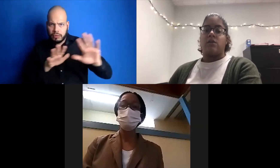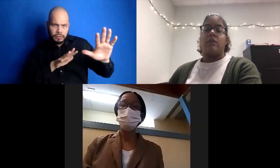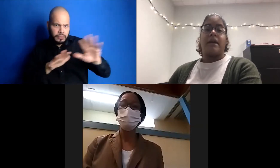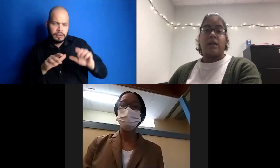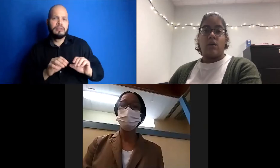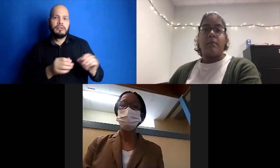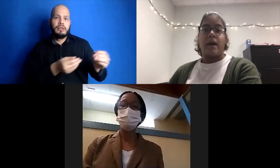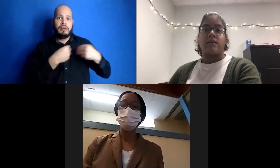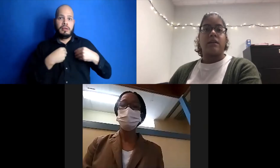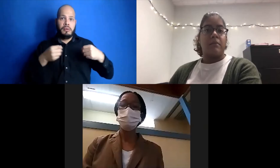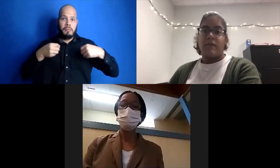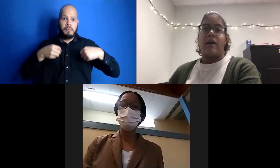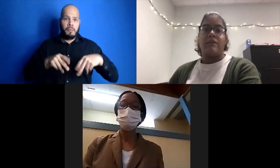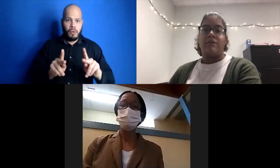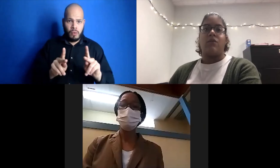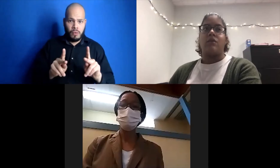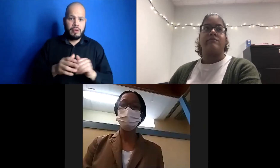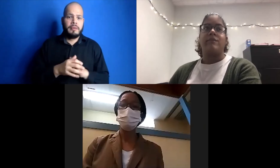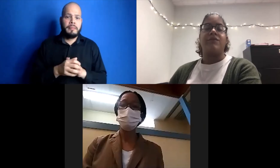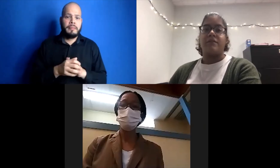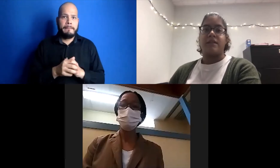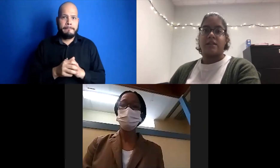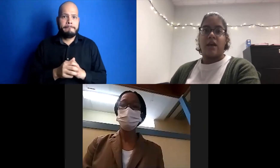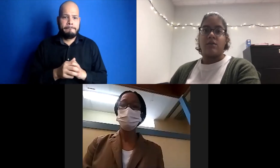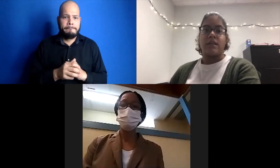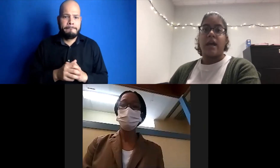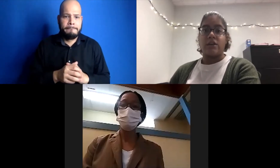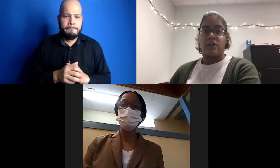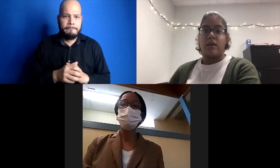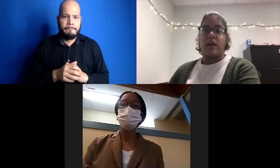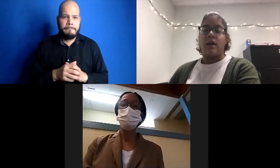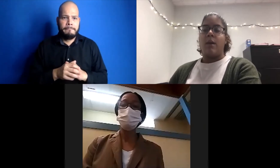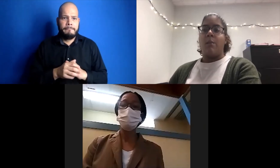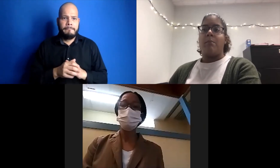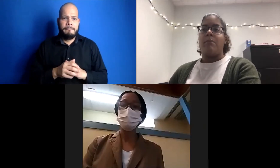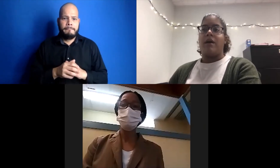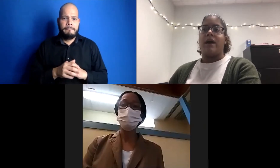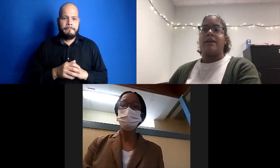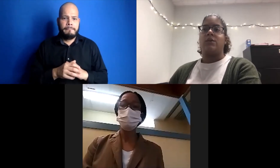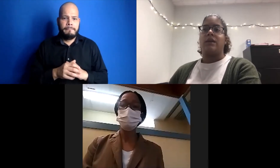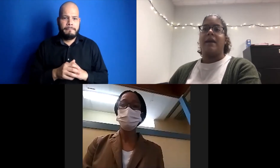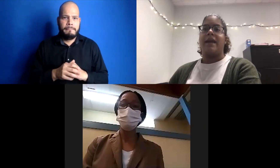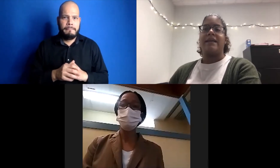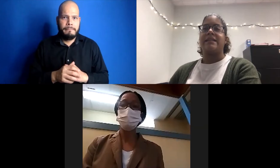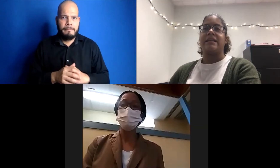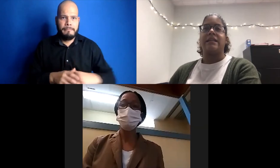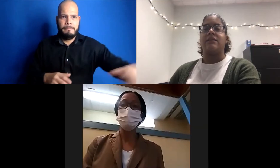them I can wear a mask and be fine for five six hours I can do it but I told them handling for